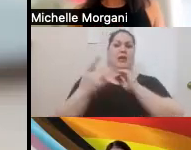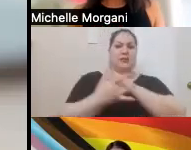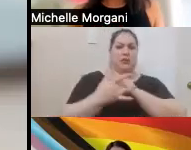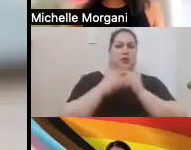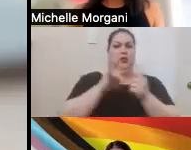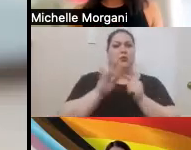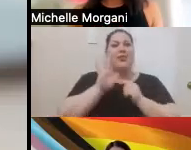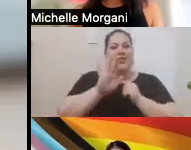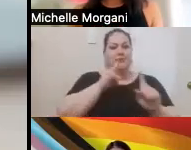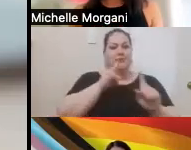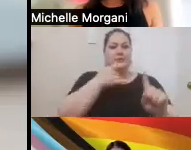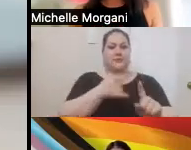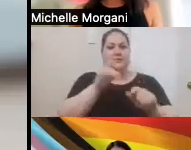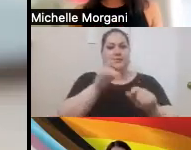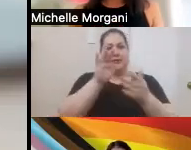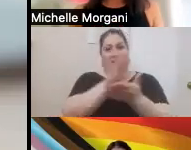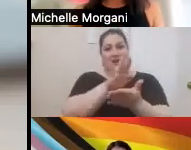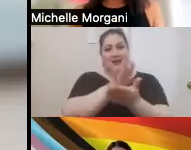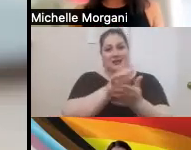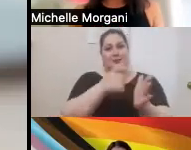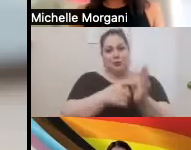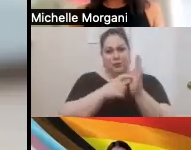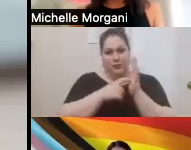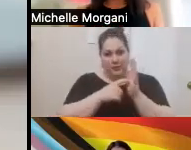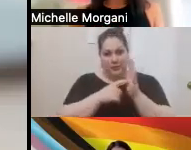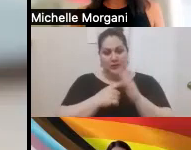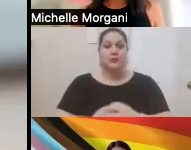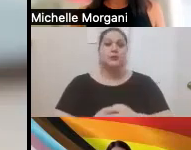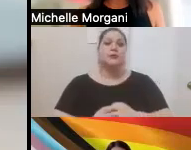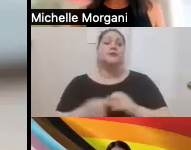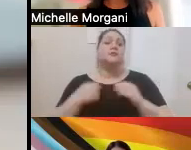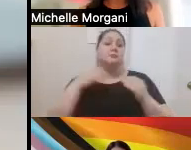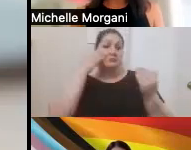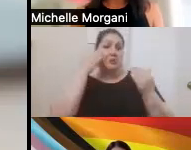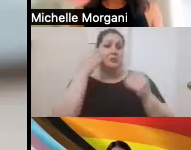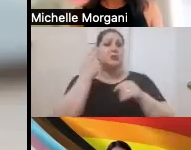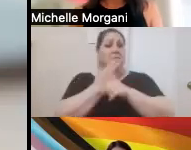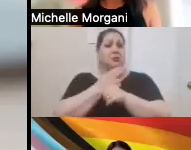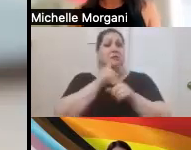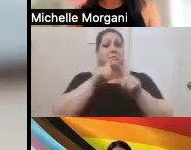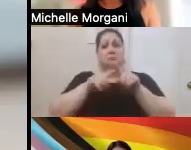I do know that we've utilized some different tech supports and various, you know,